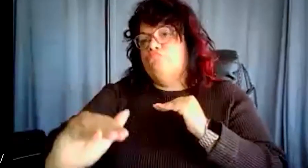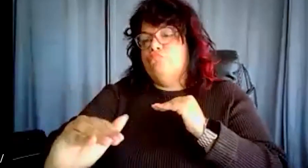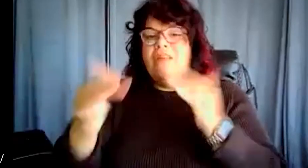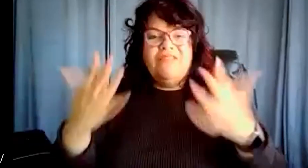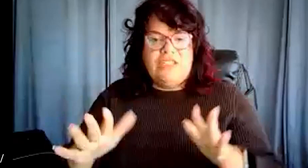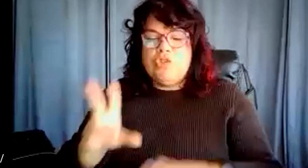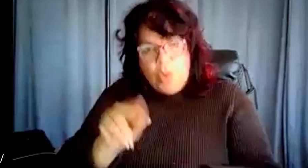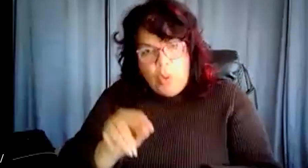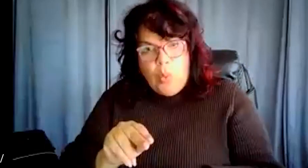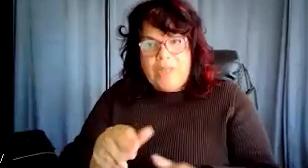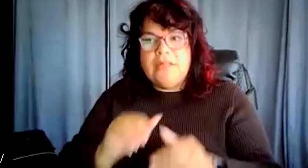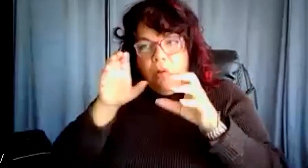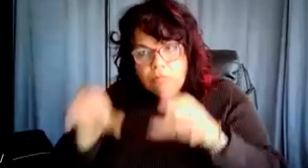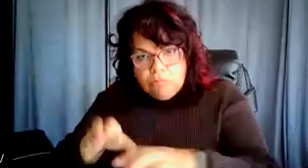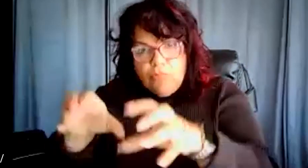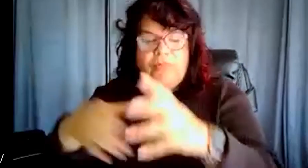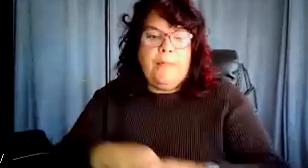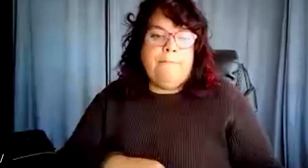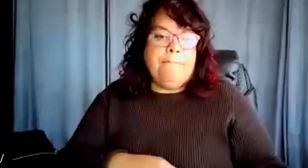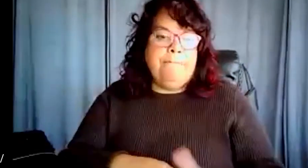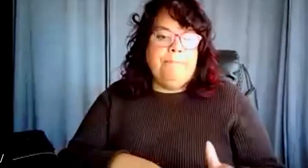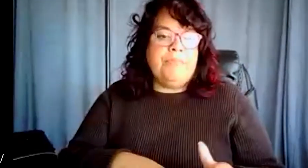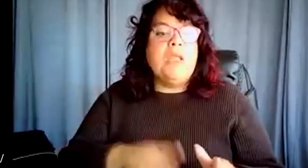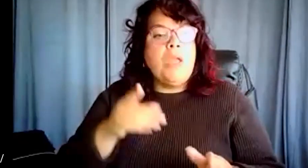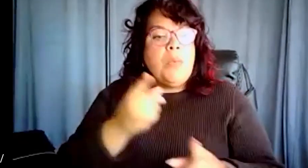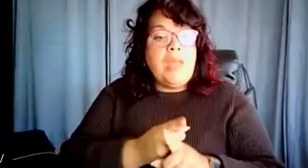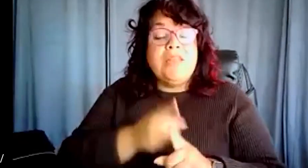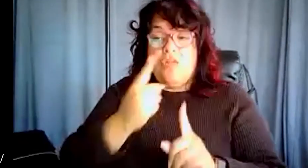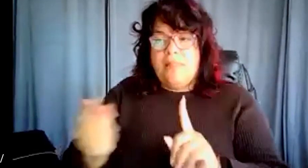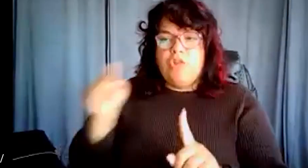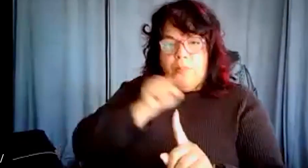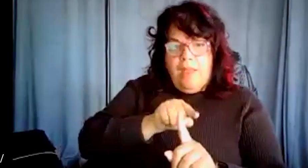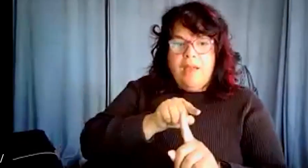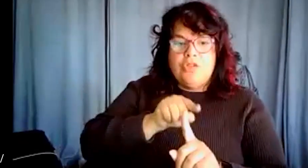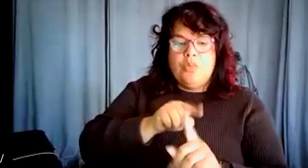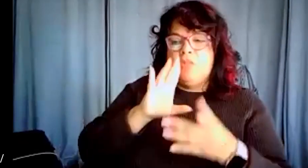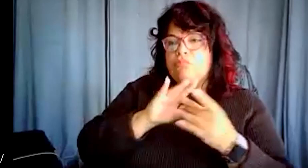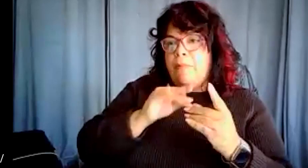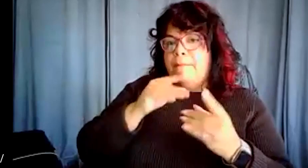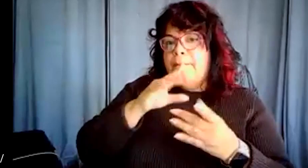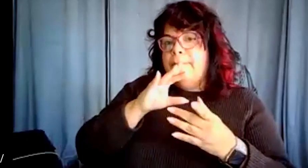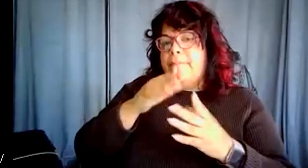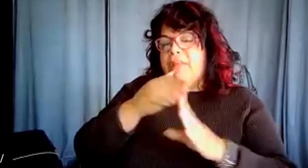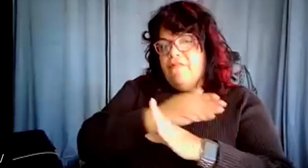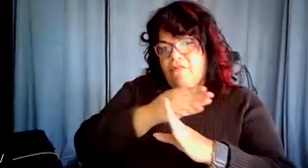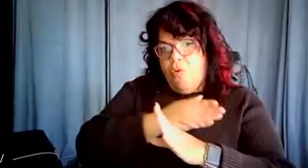Let's circle back to what you talked about earlier, which is to go beyond disability